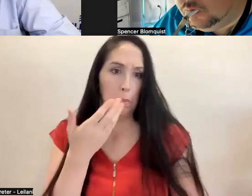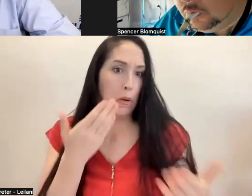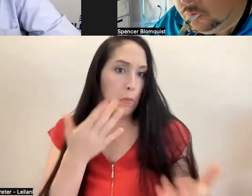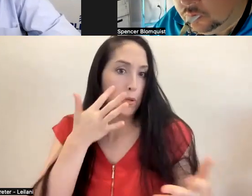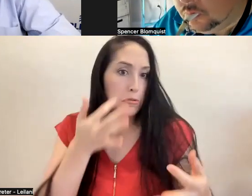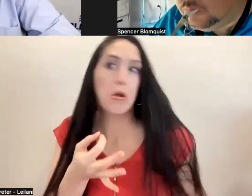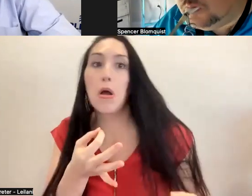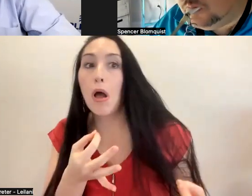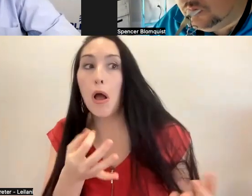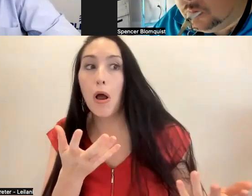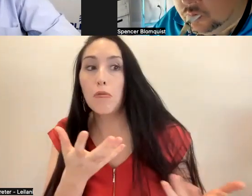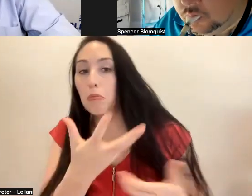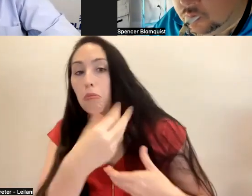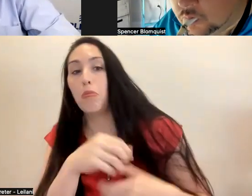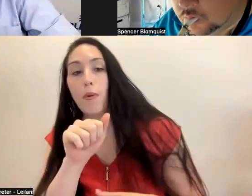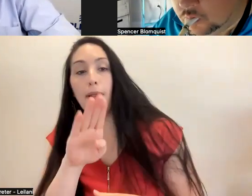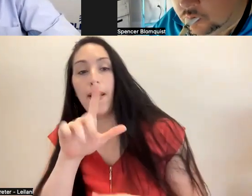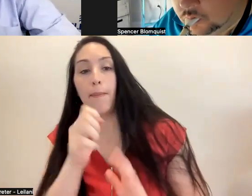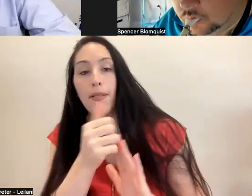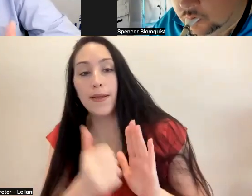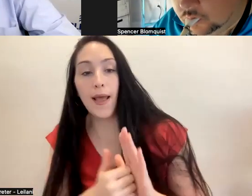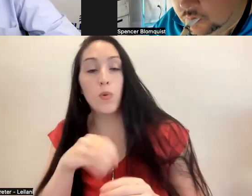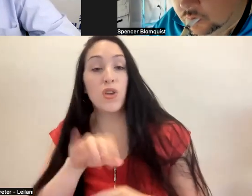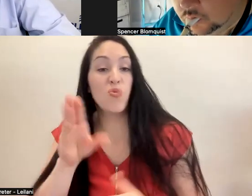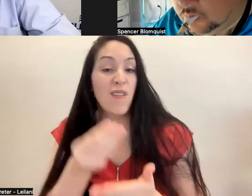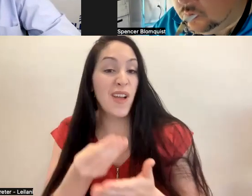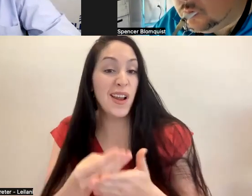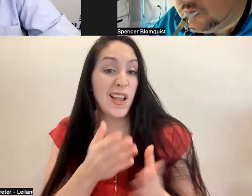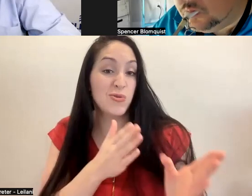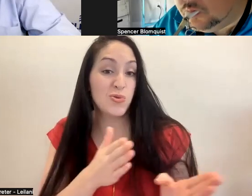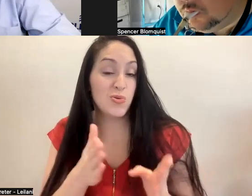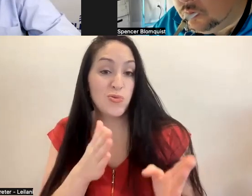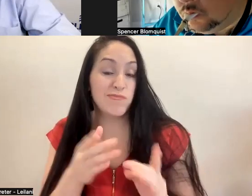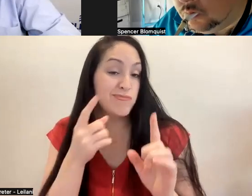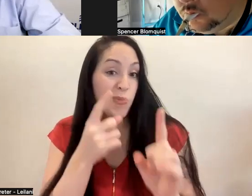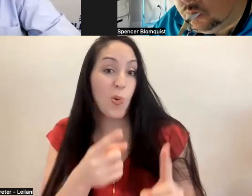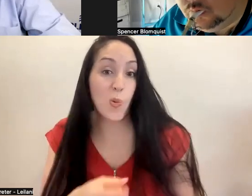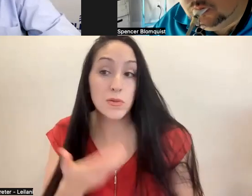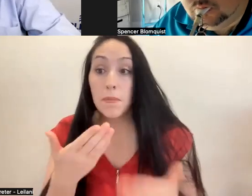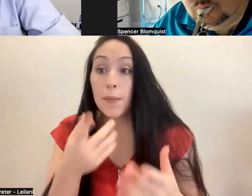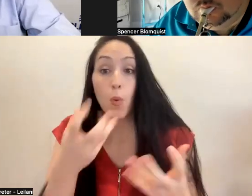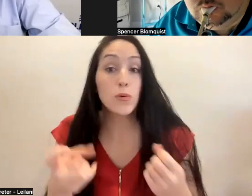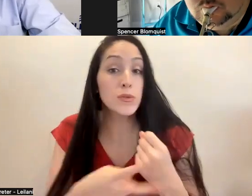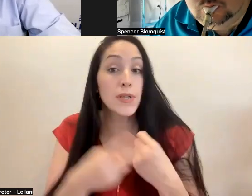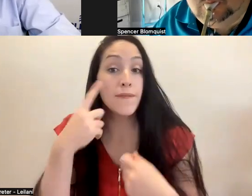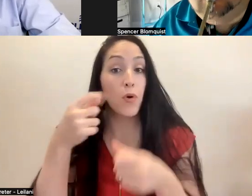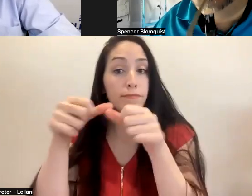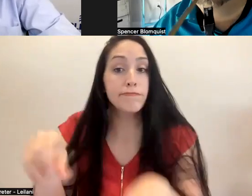11:18:05 Whether that be, you know. Maybe it is saving for a doubt payment for a home, or maybe you just look into. 11:18:11 Say, Hey, I can put some money aside